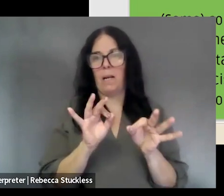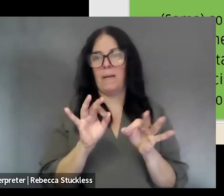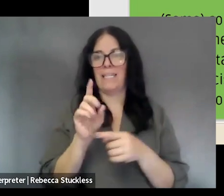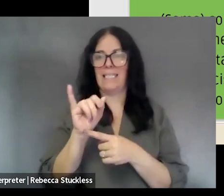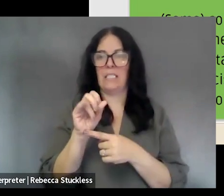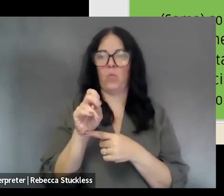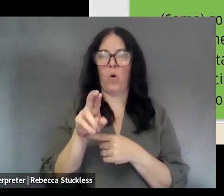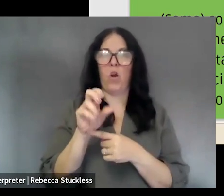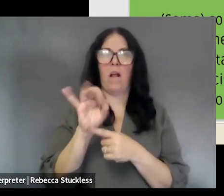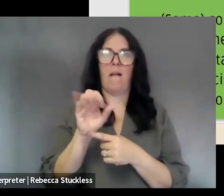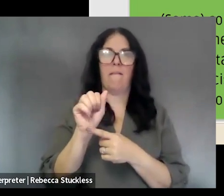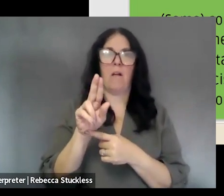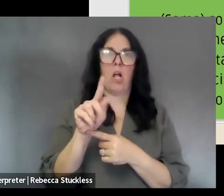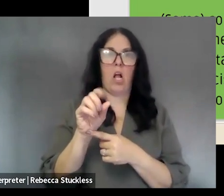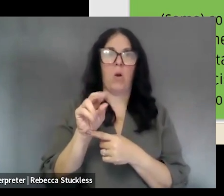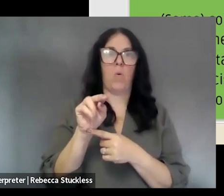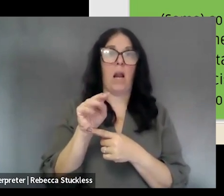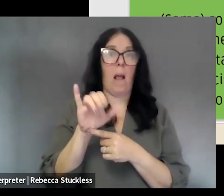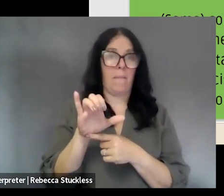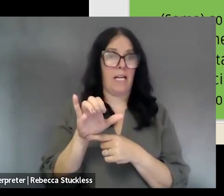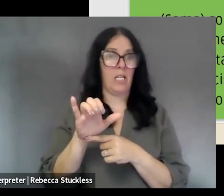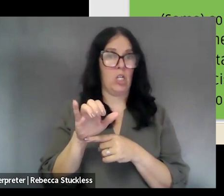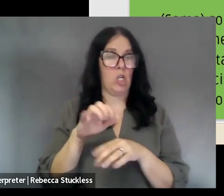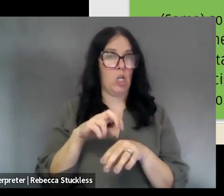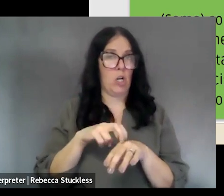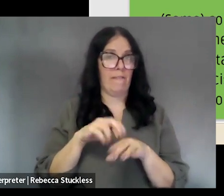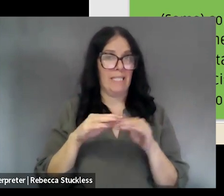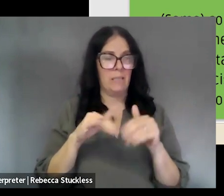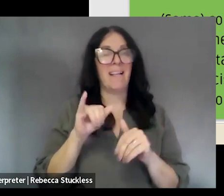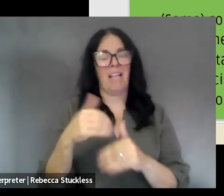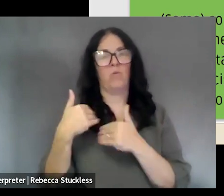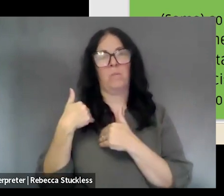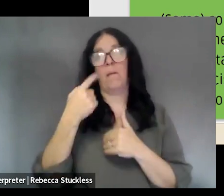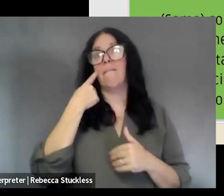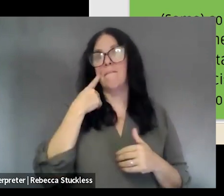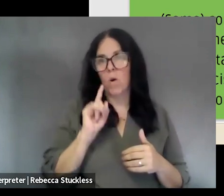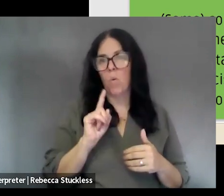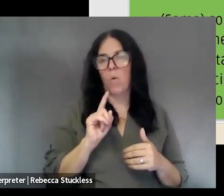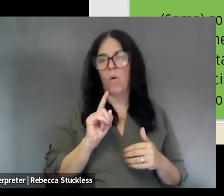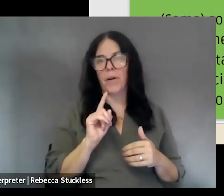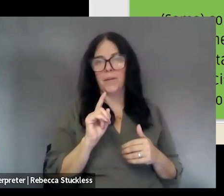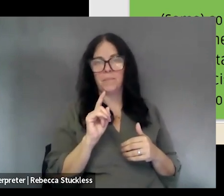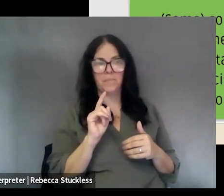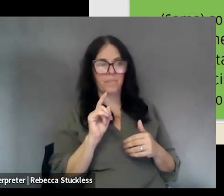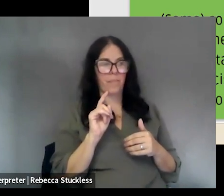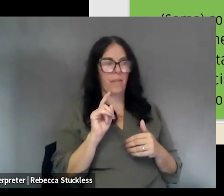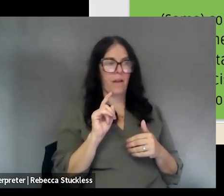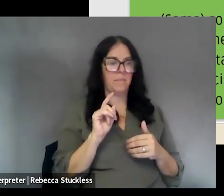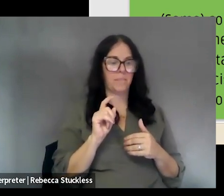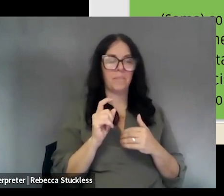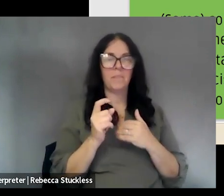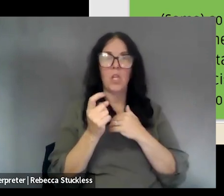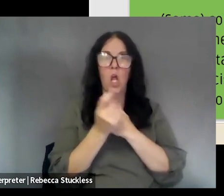autonomic nervous system which is responsible for those kind of automatic body responses such